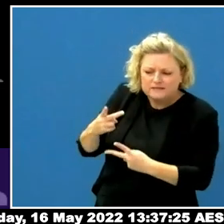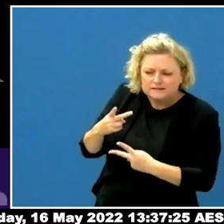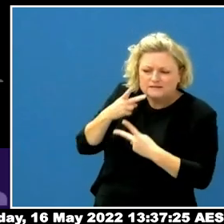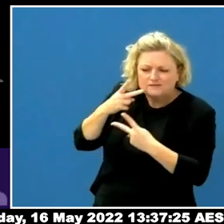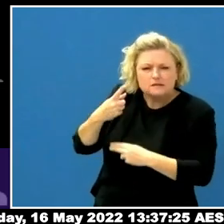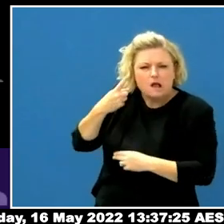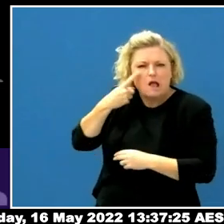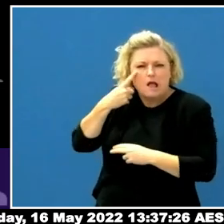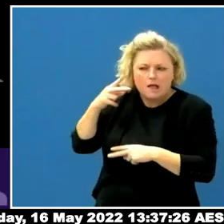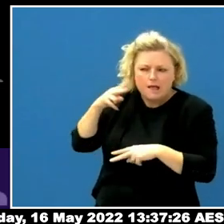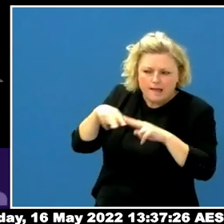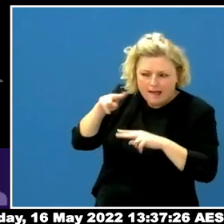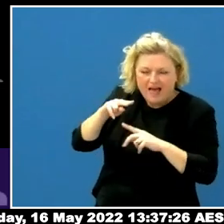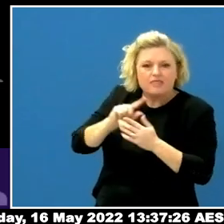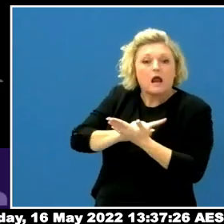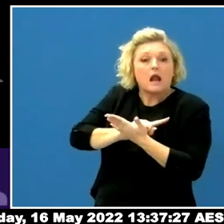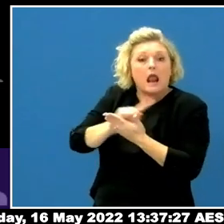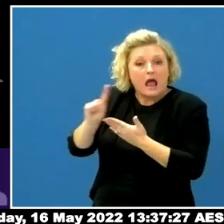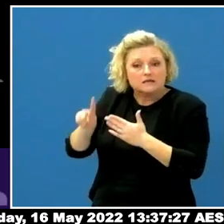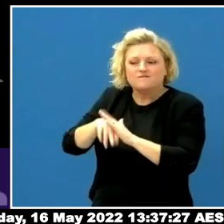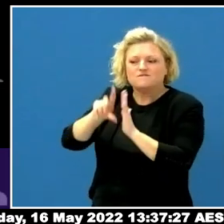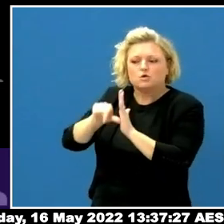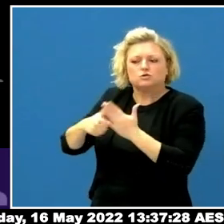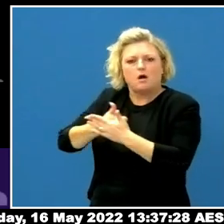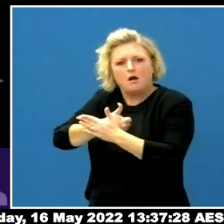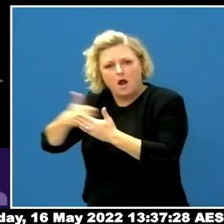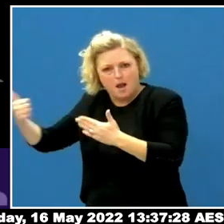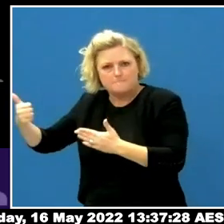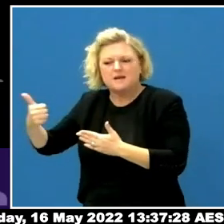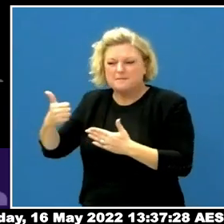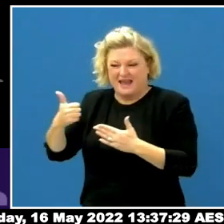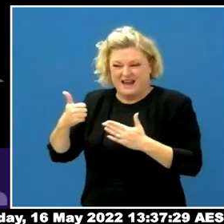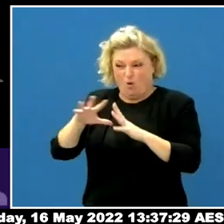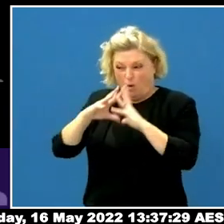So close to seven years or about seven years? Yes, that's correct.